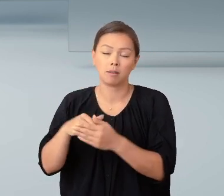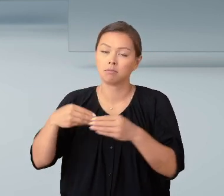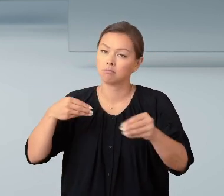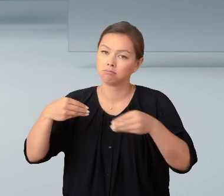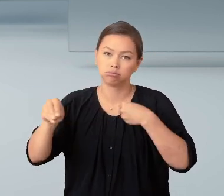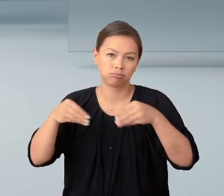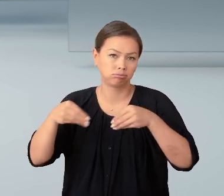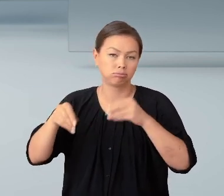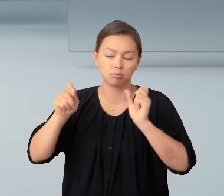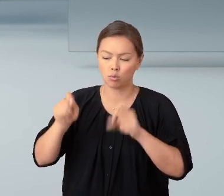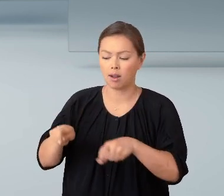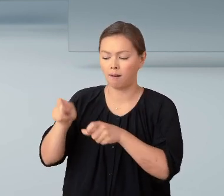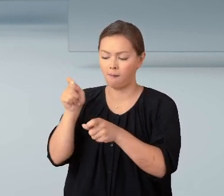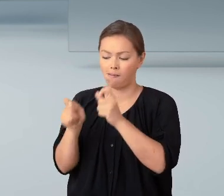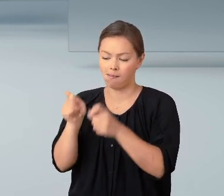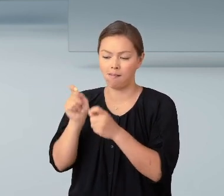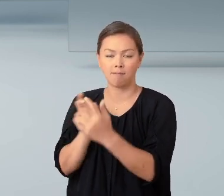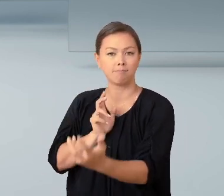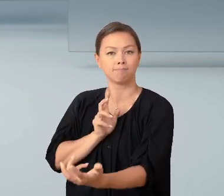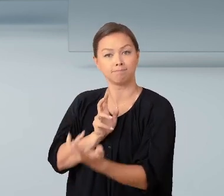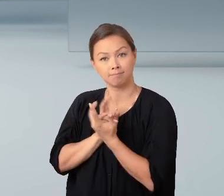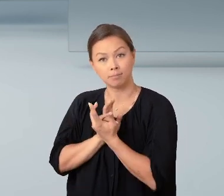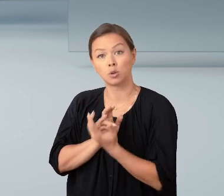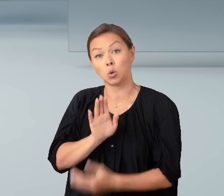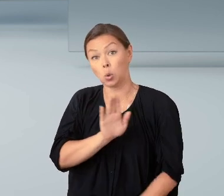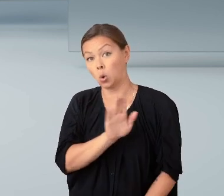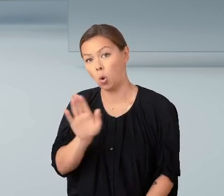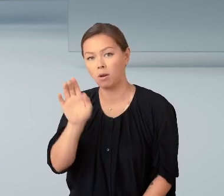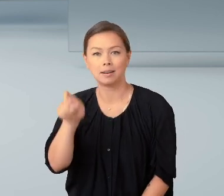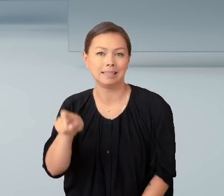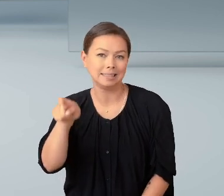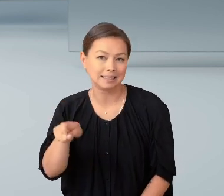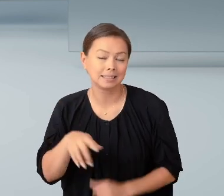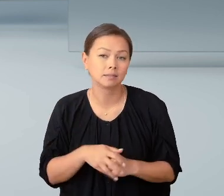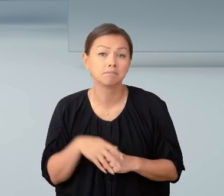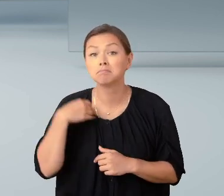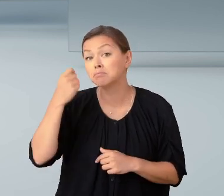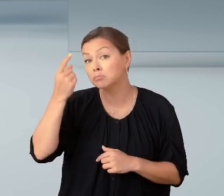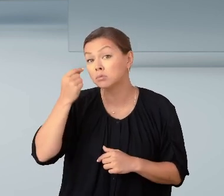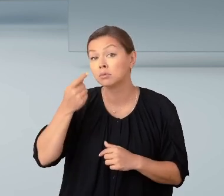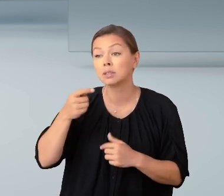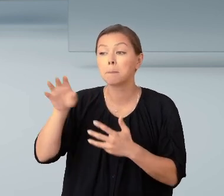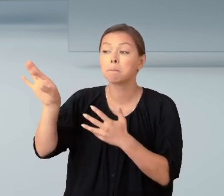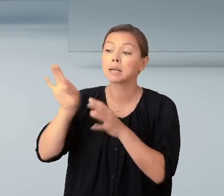specific needs of your business. You can deploy any or all functionality,